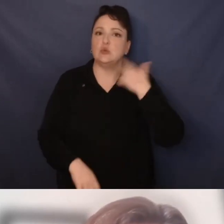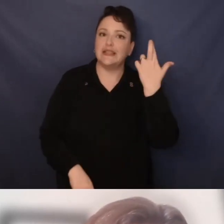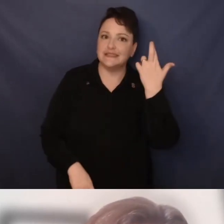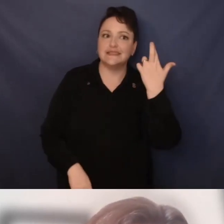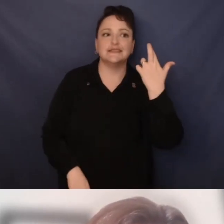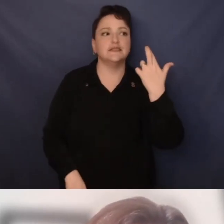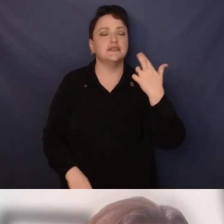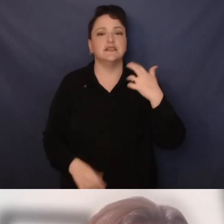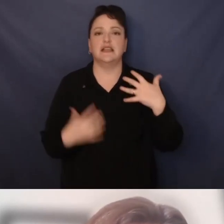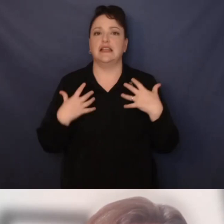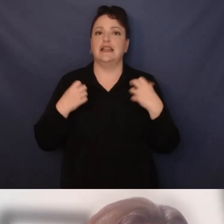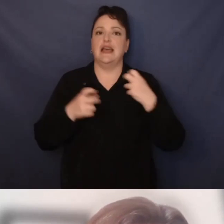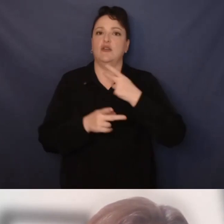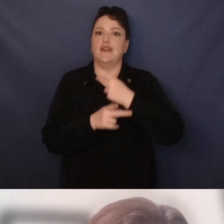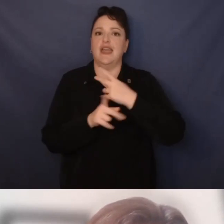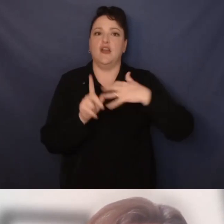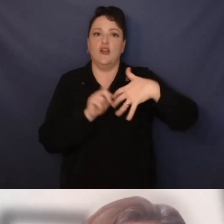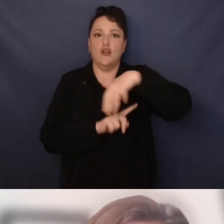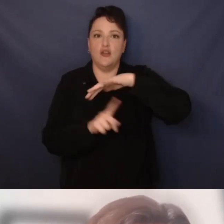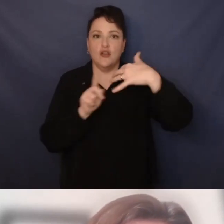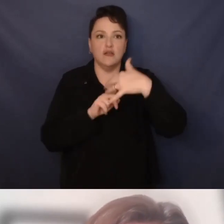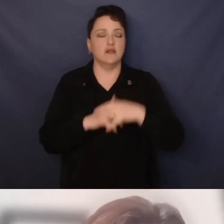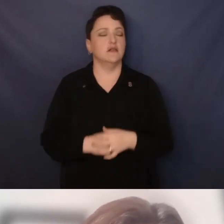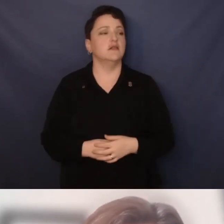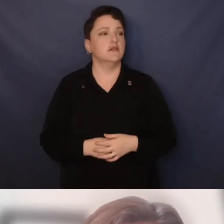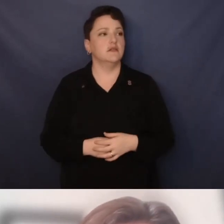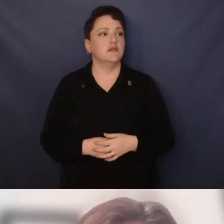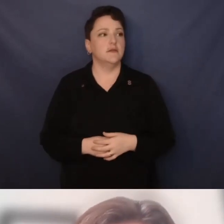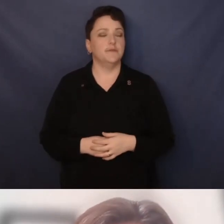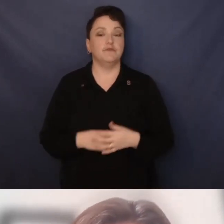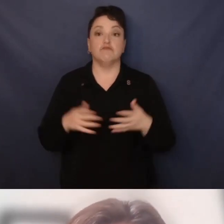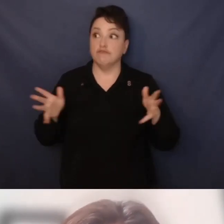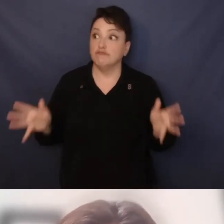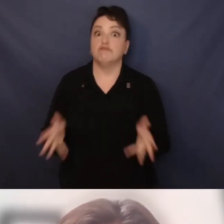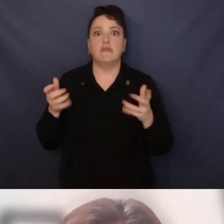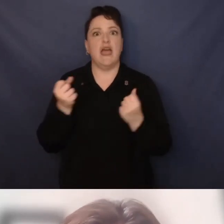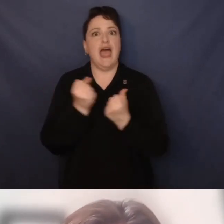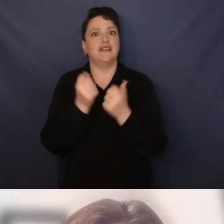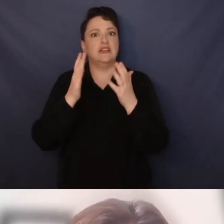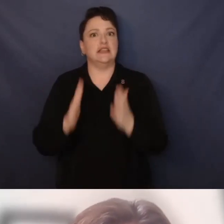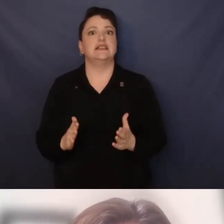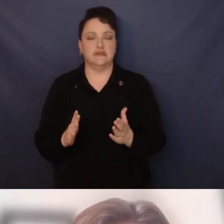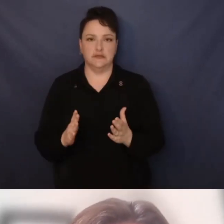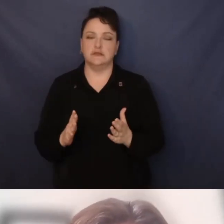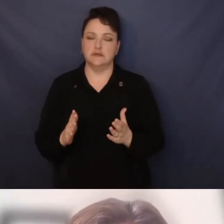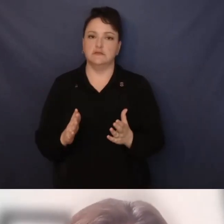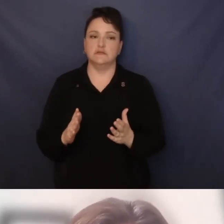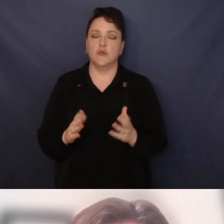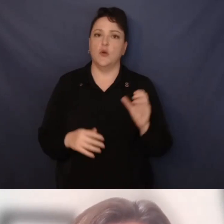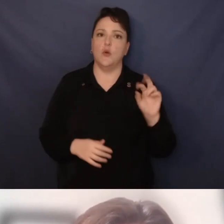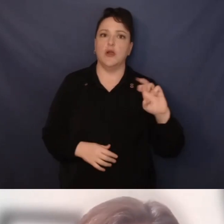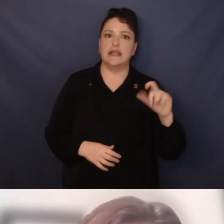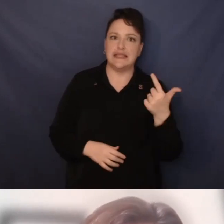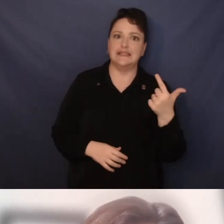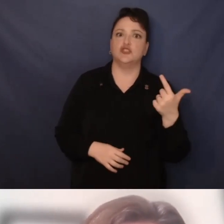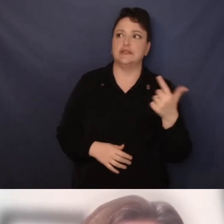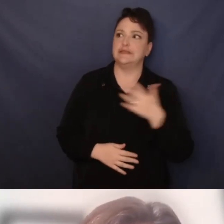urging community advocates and national organizations to expand and lift up advocacy